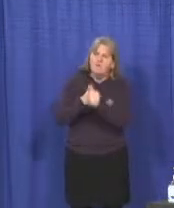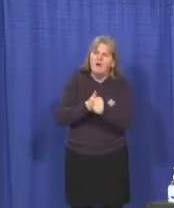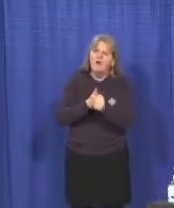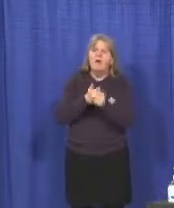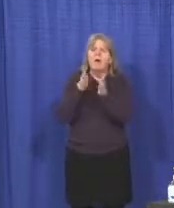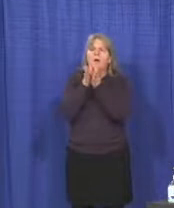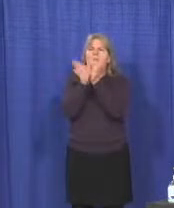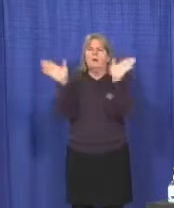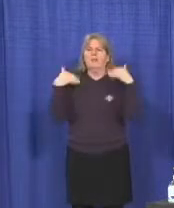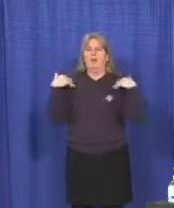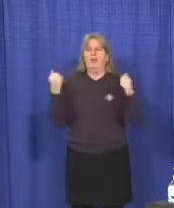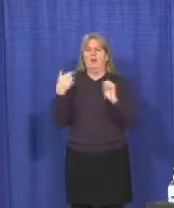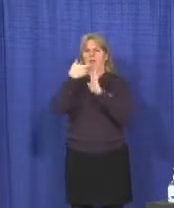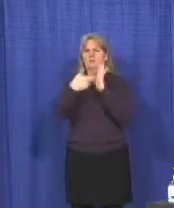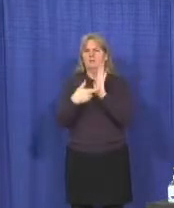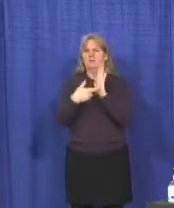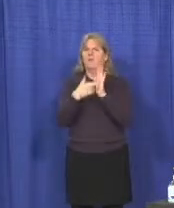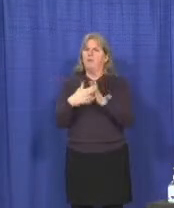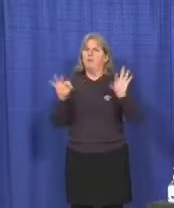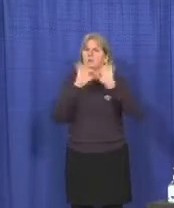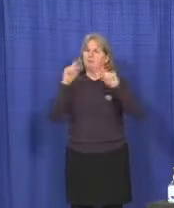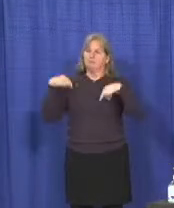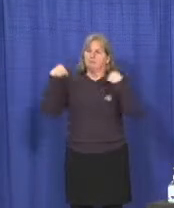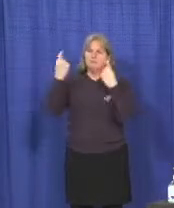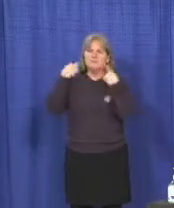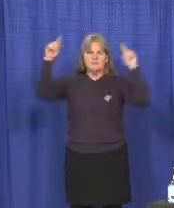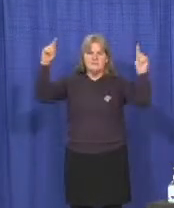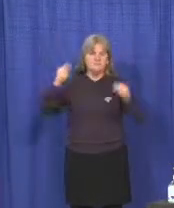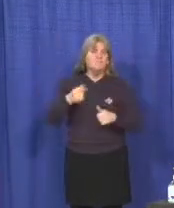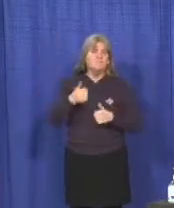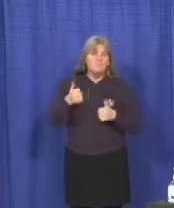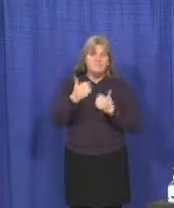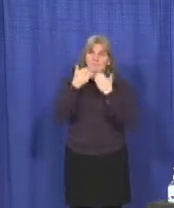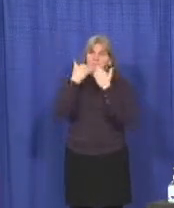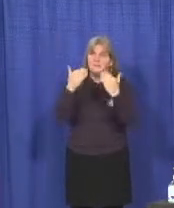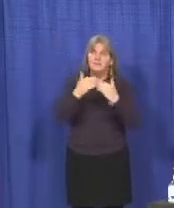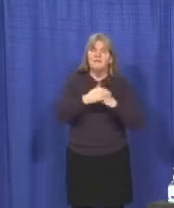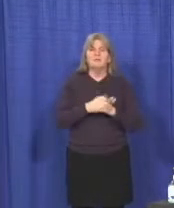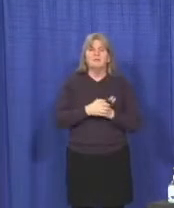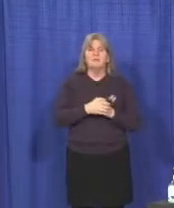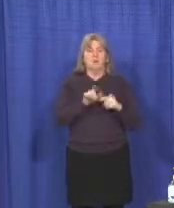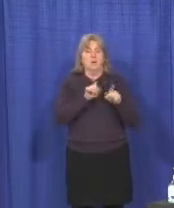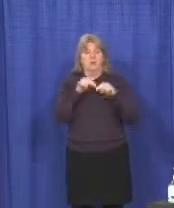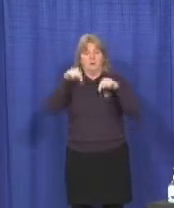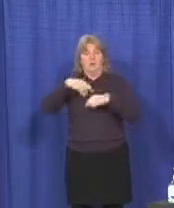That's been our key to success. We've also had the good fortune